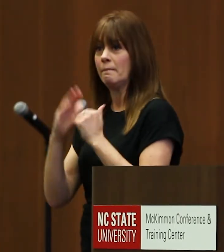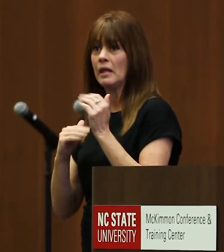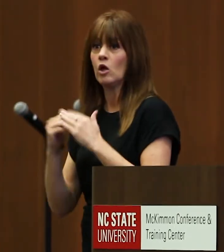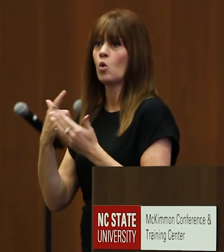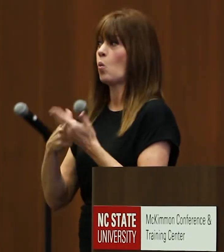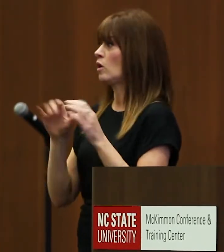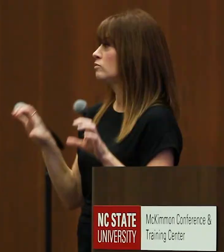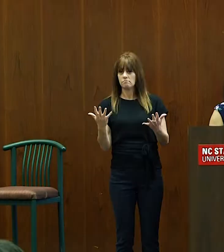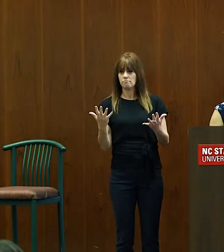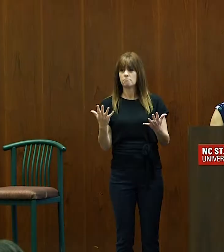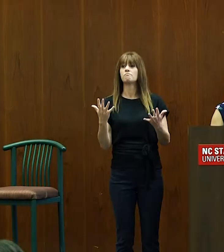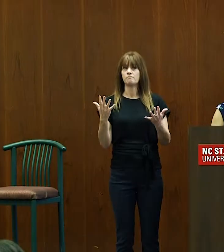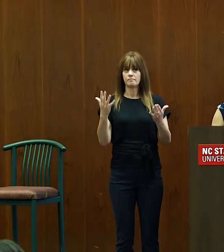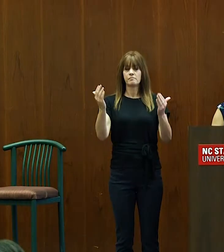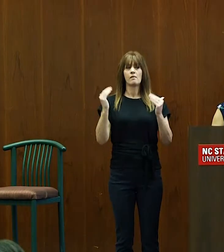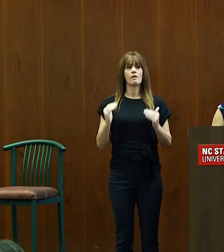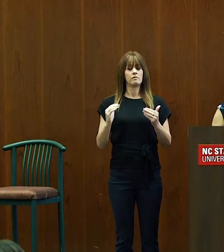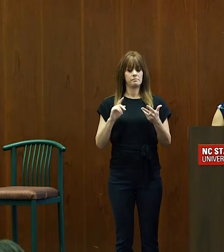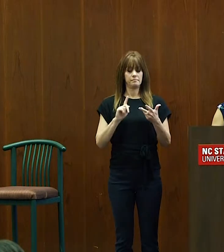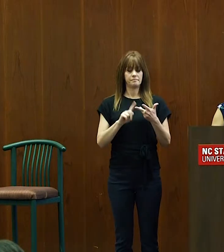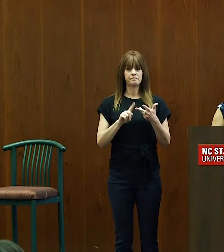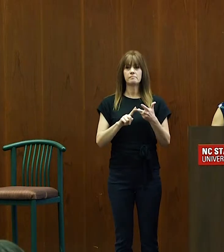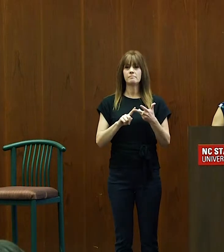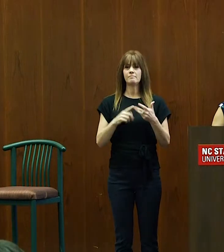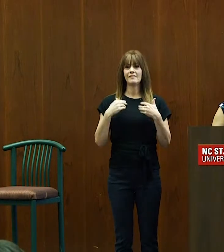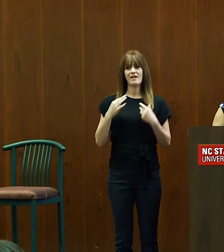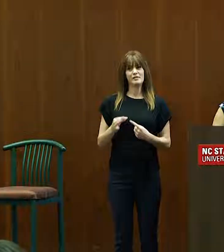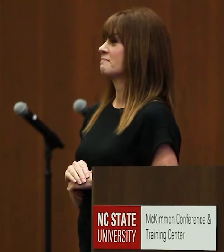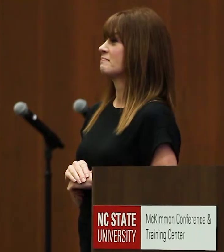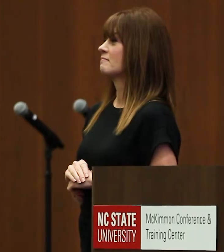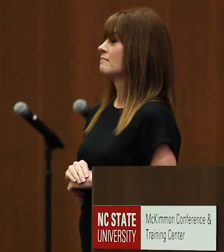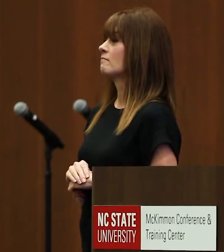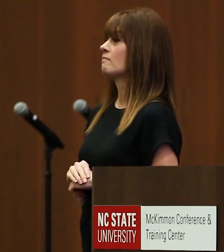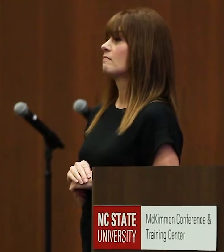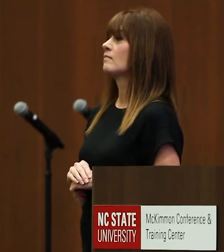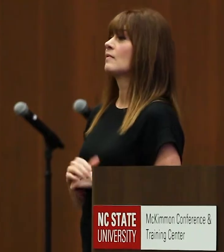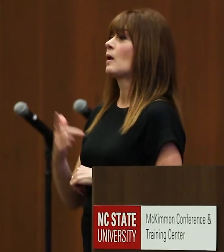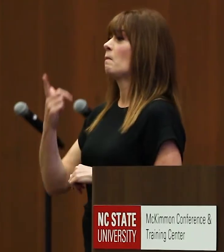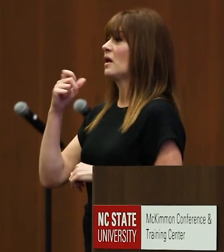differently?" Then we'll have a special guest. Because this is such an impactful